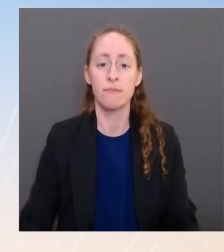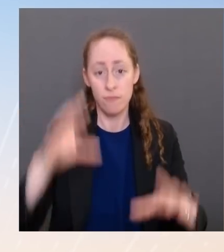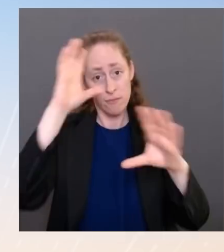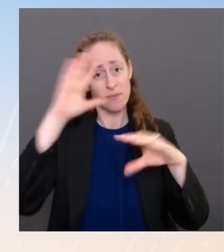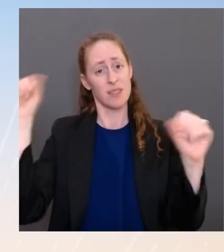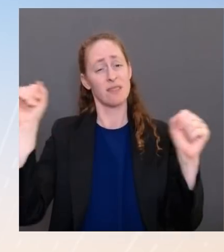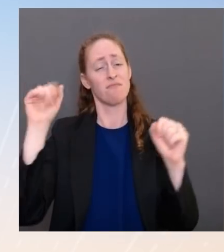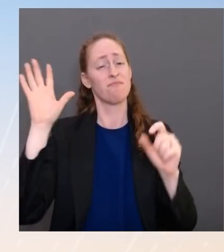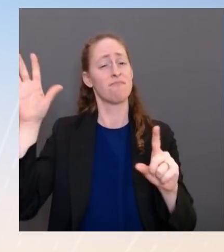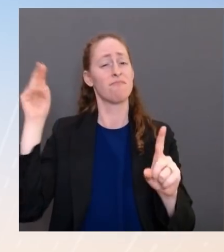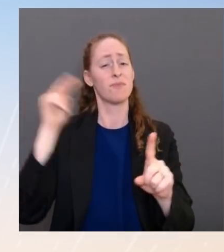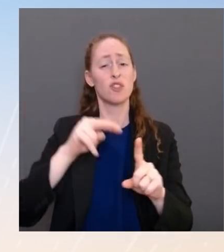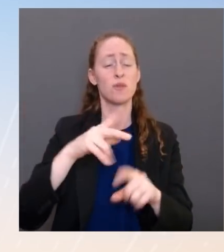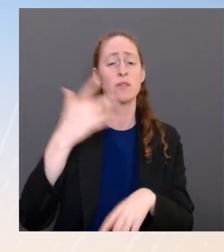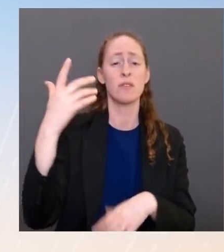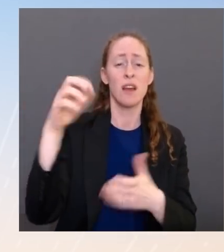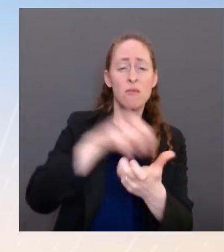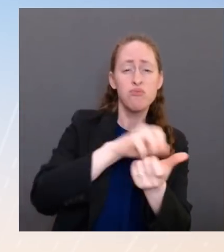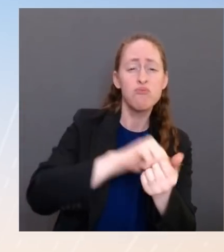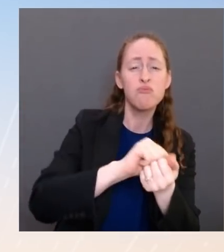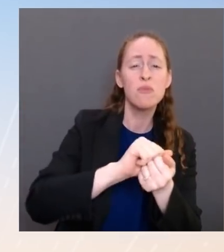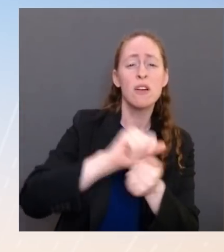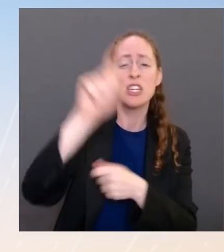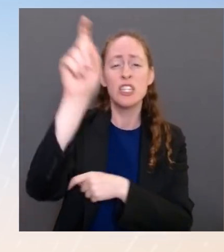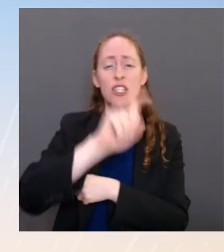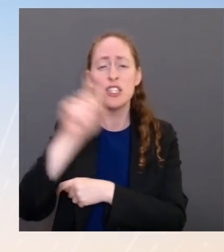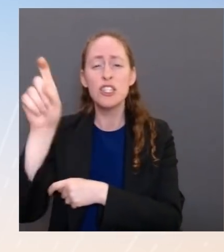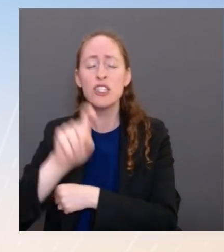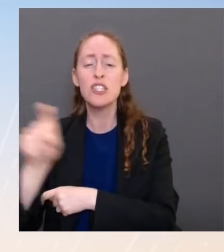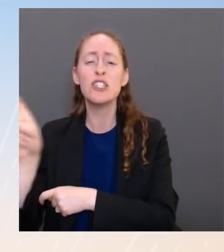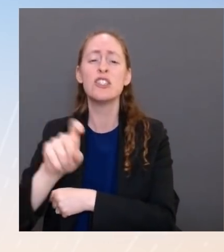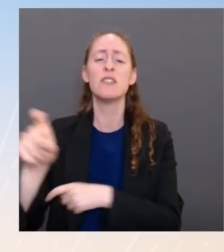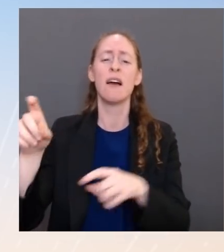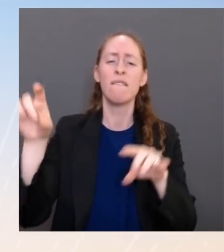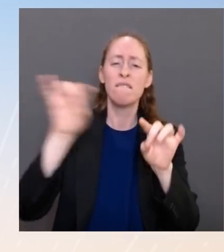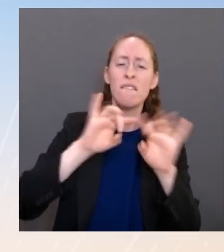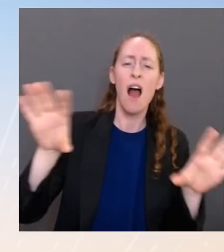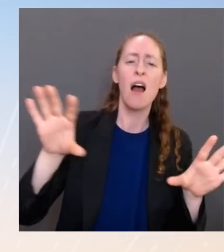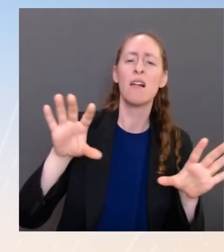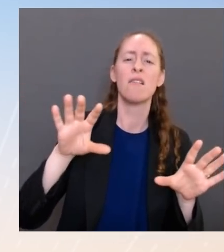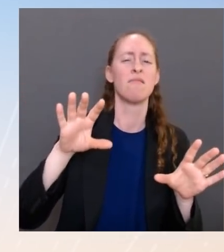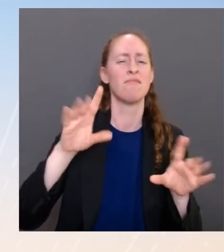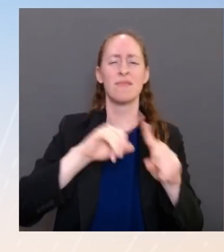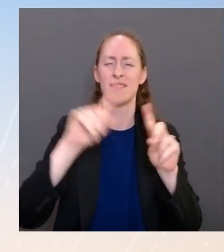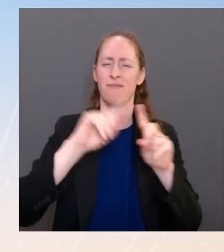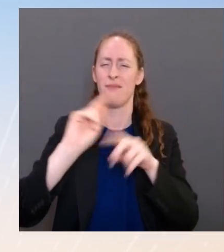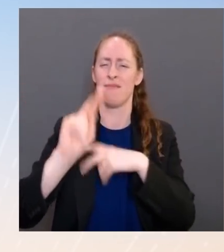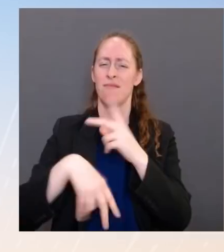And we believe, of course, in peaceful protest. What I do find is interesting, and I think most -- many people have noted,